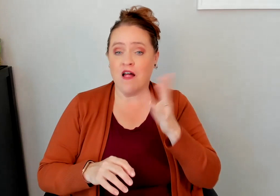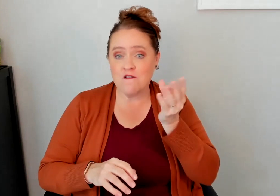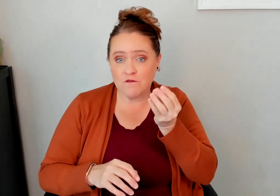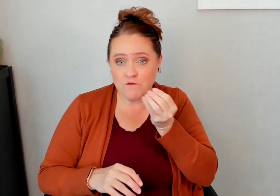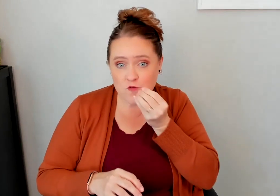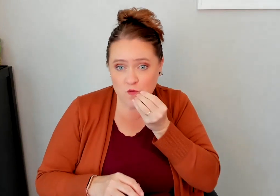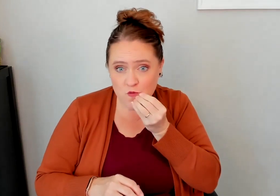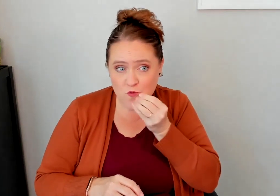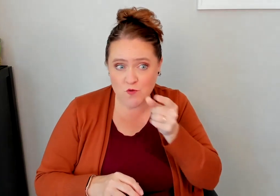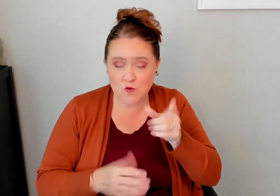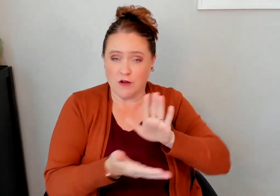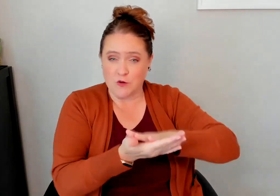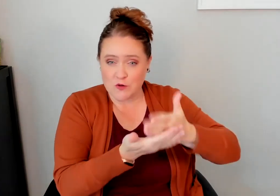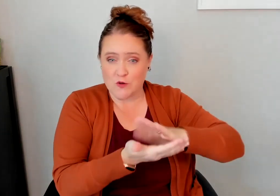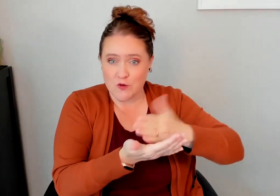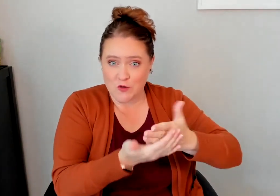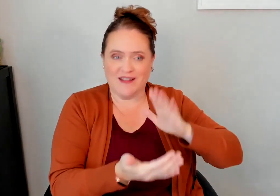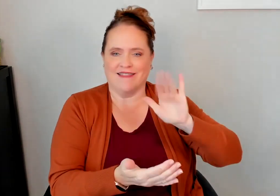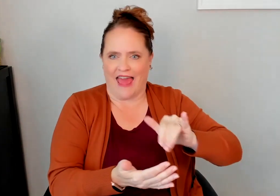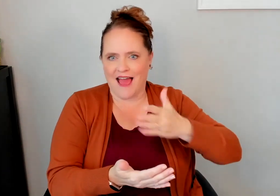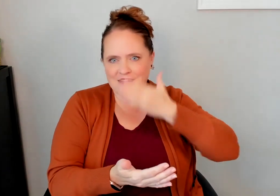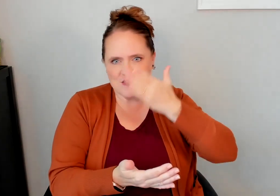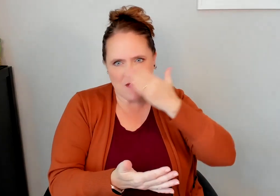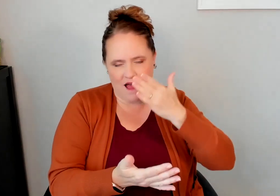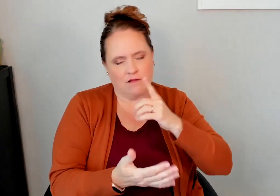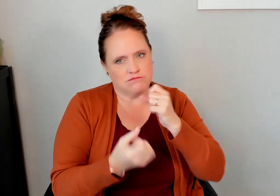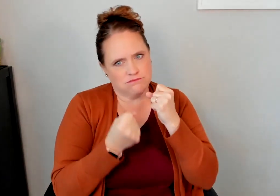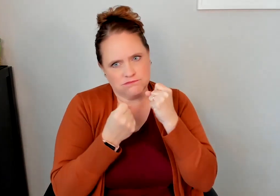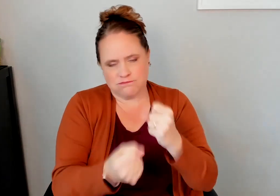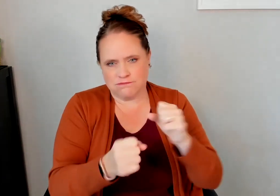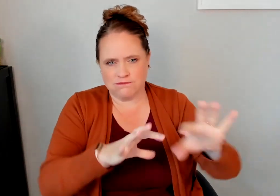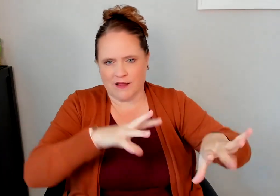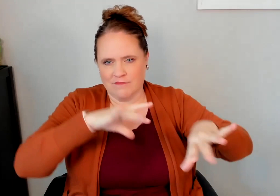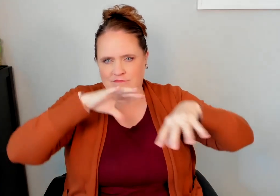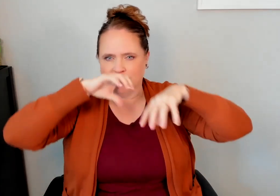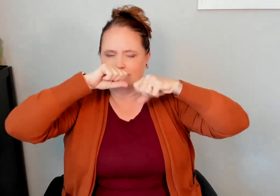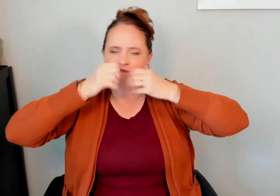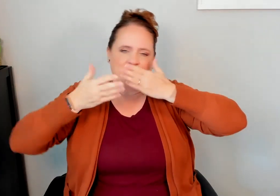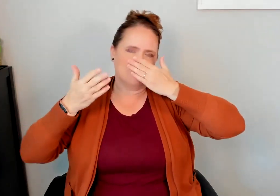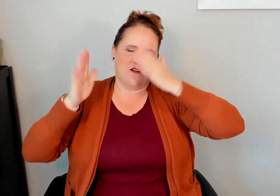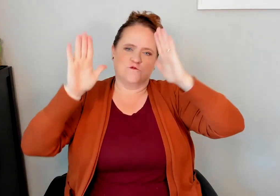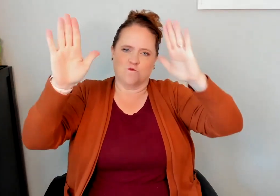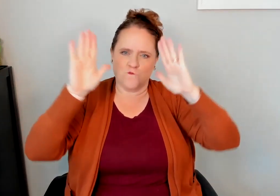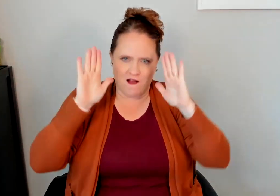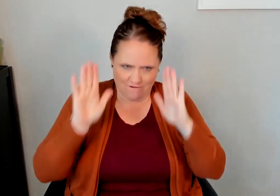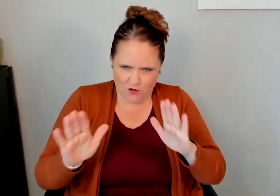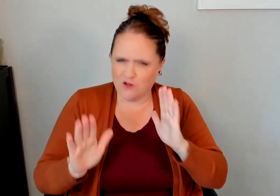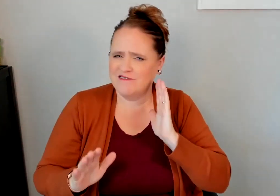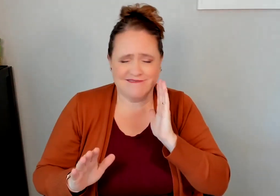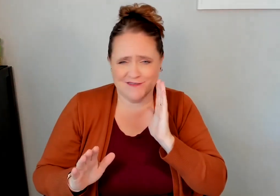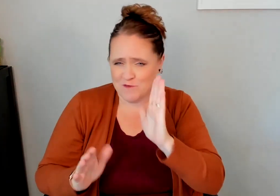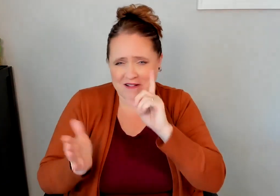okay let me talk about the food the food was fantastic and it smelled wonderful and i guarantee